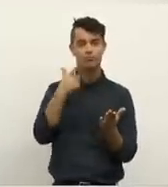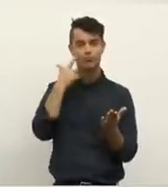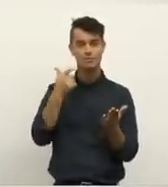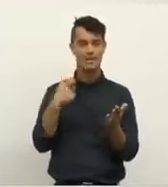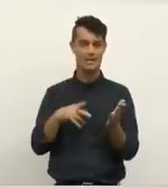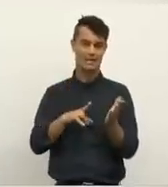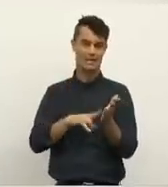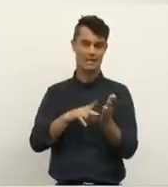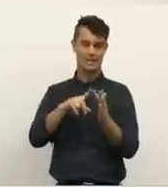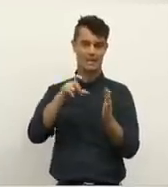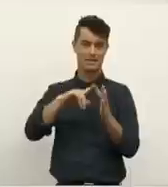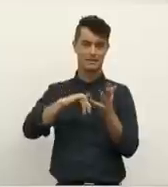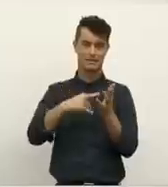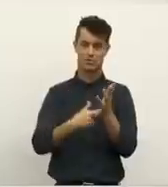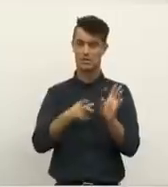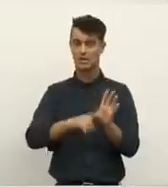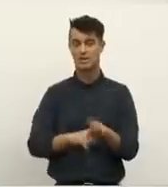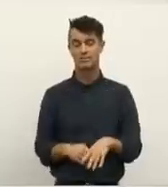In most cases, there would be a finding that some providers